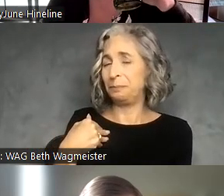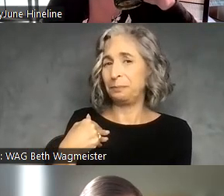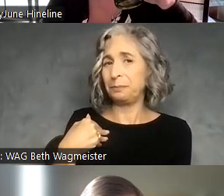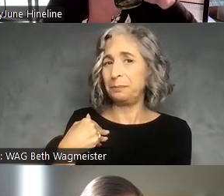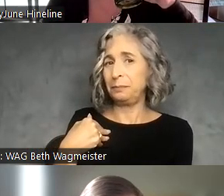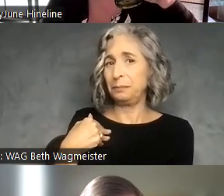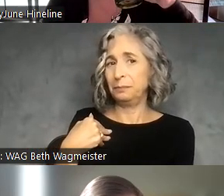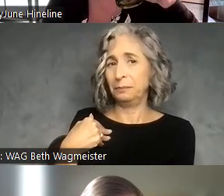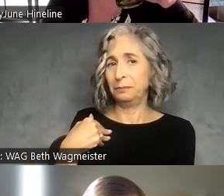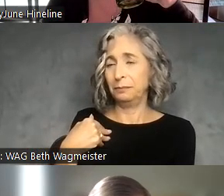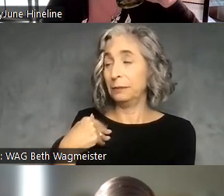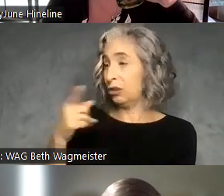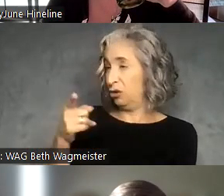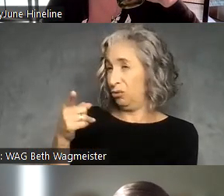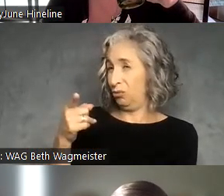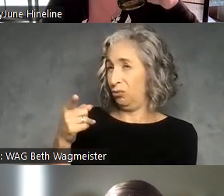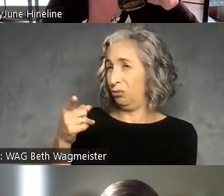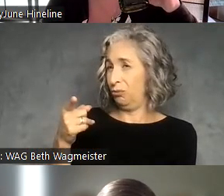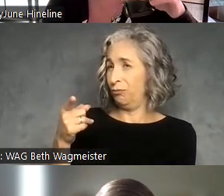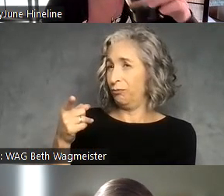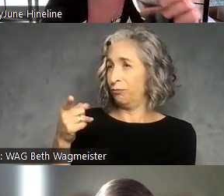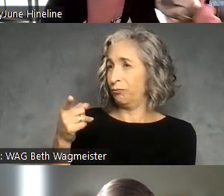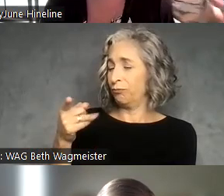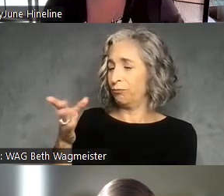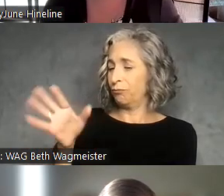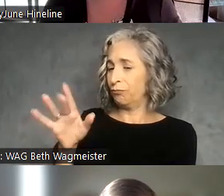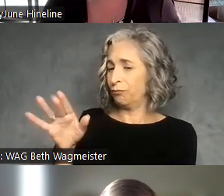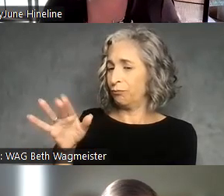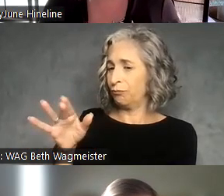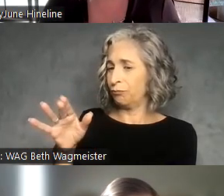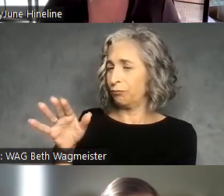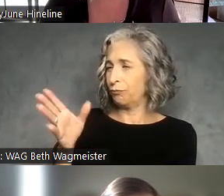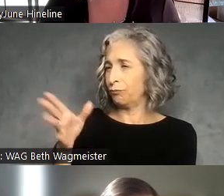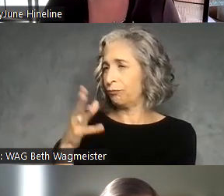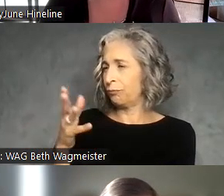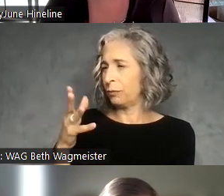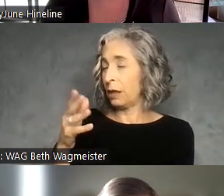There's less barriers to eye recognition. But the CAPTCHA thing, just having that simple check box,